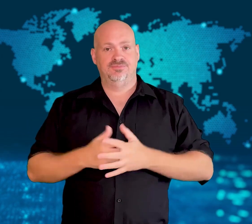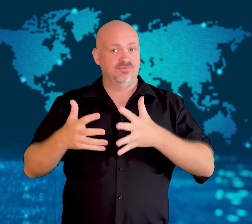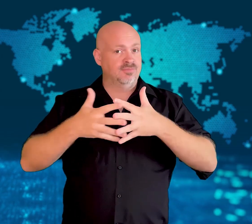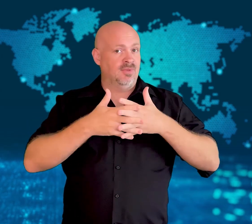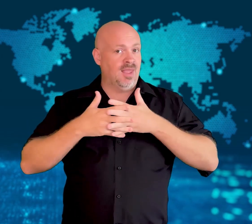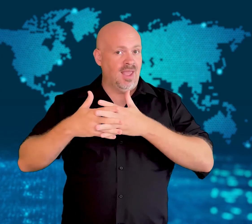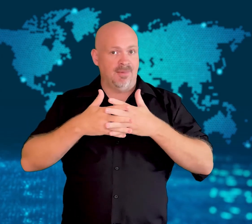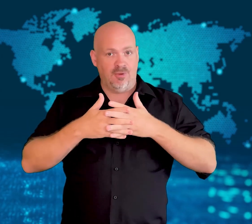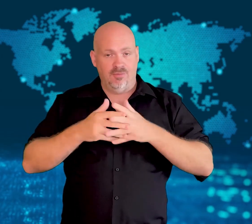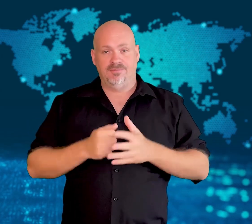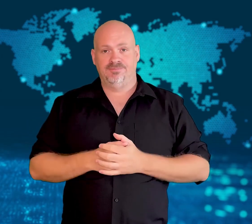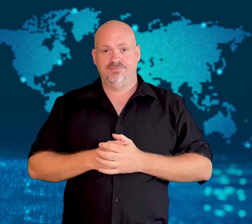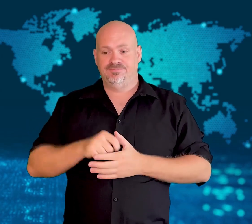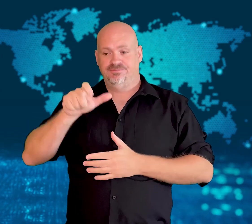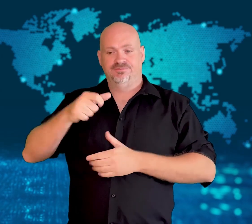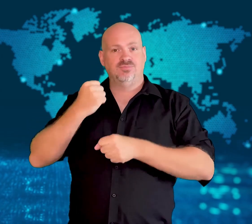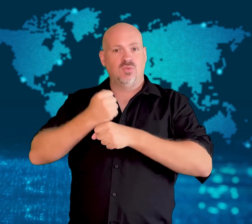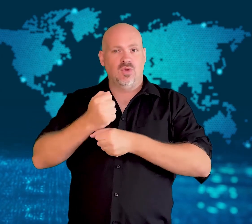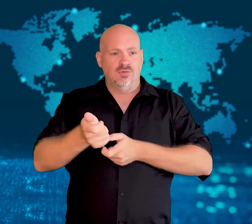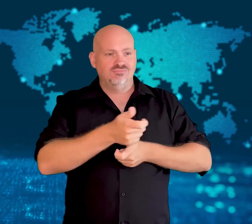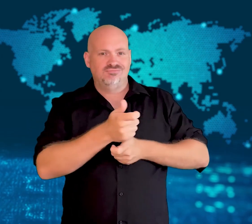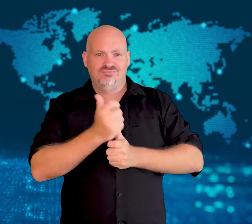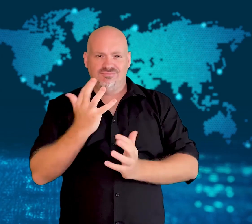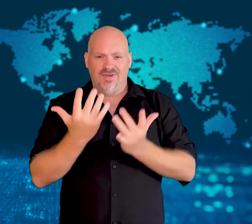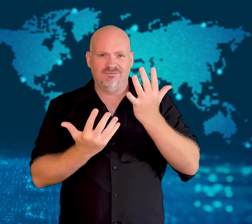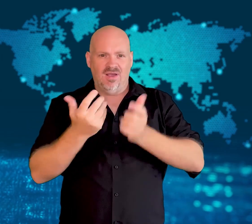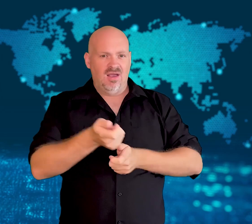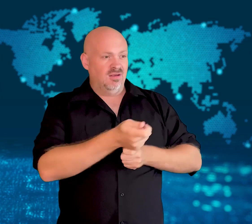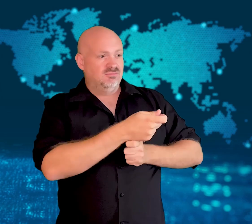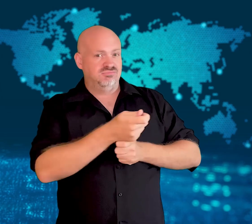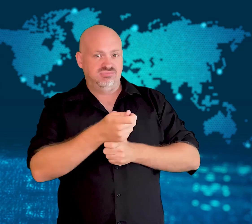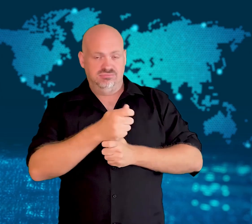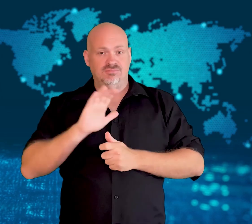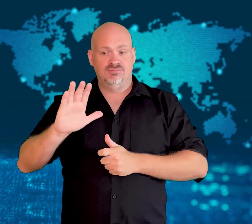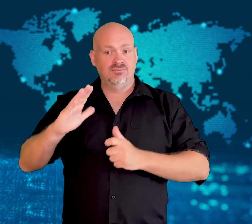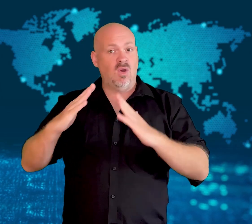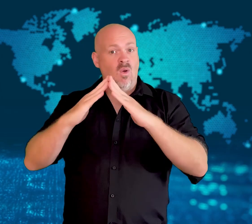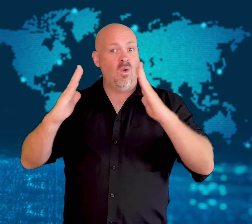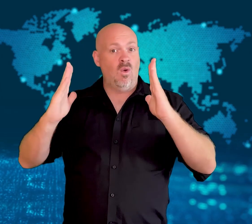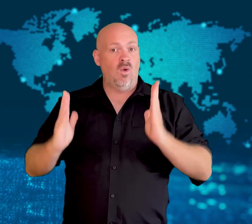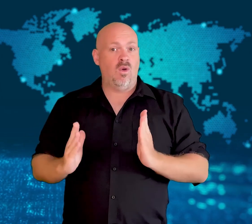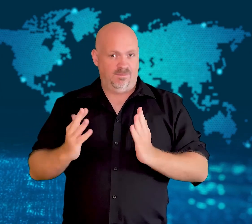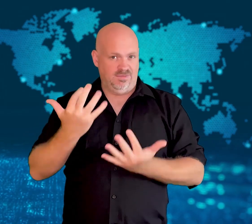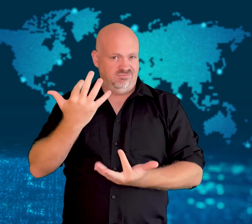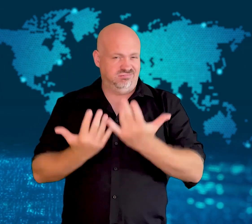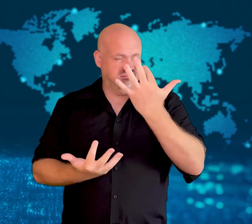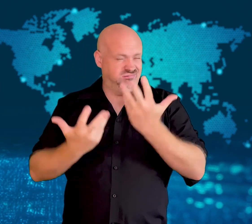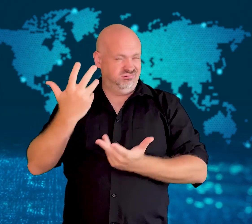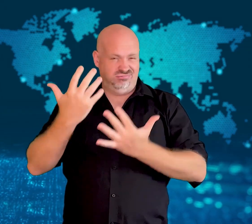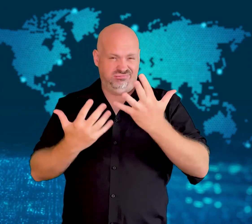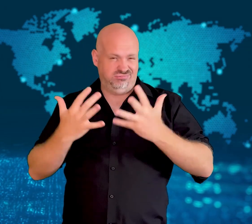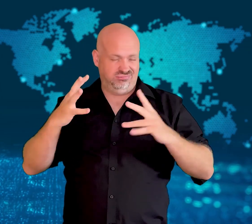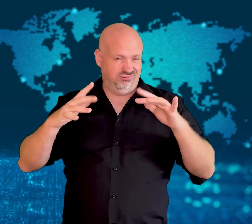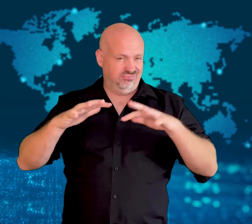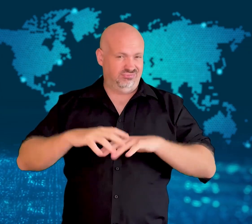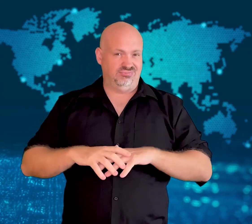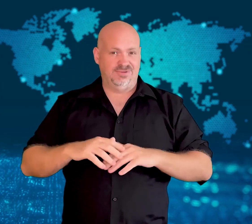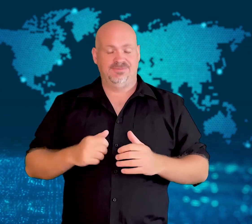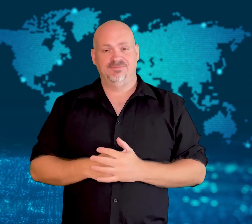Fireman's family home blazed